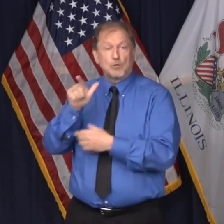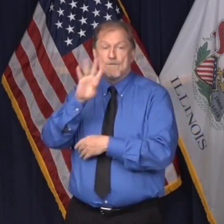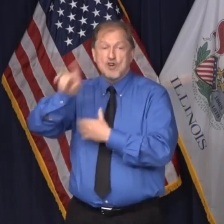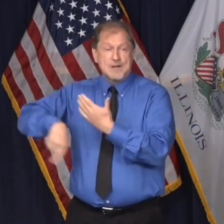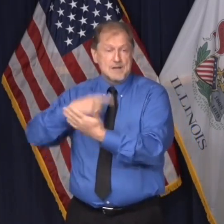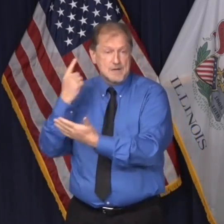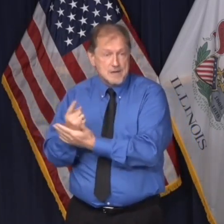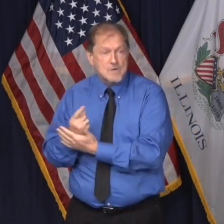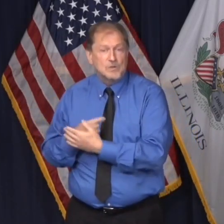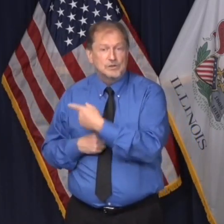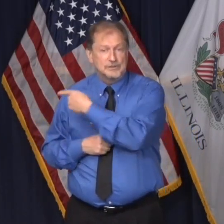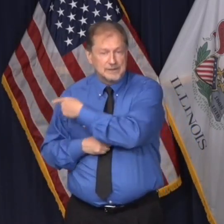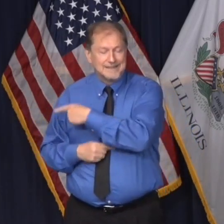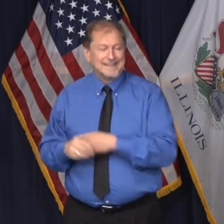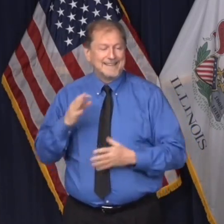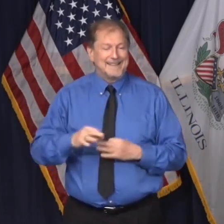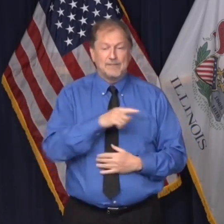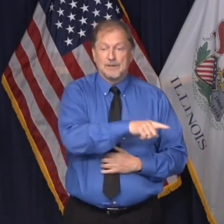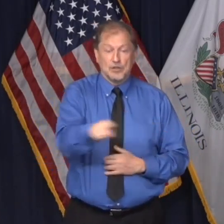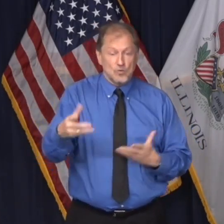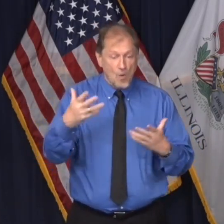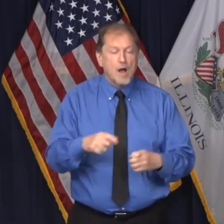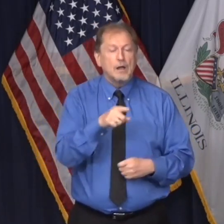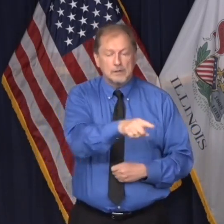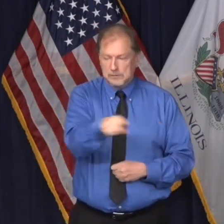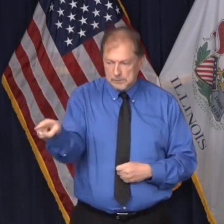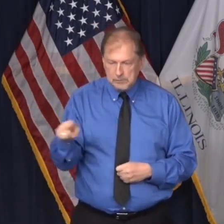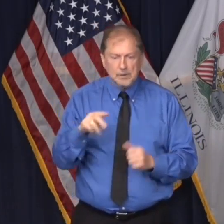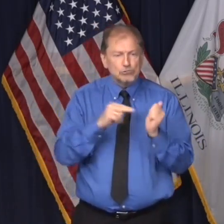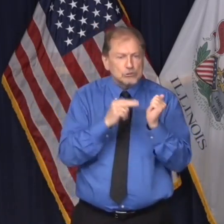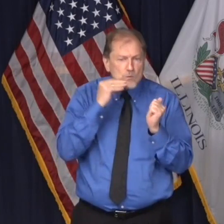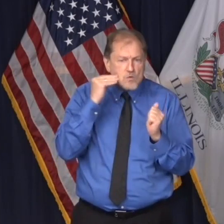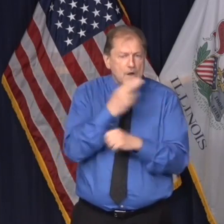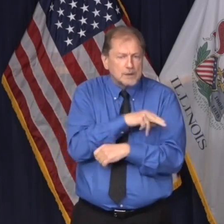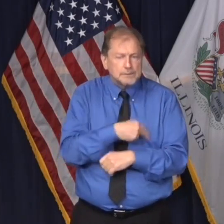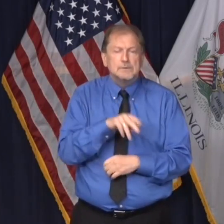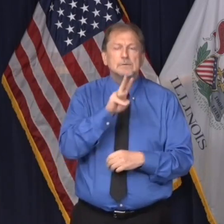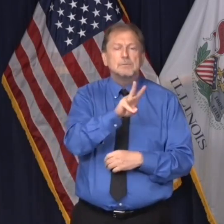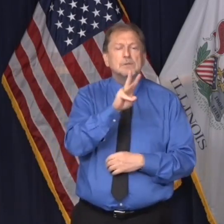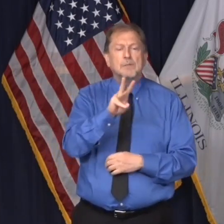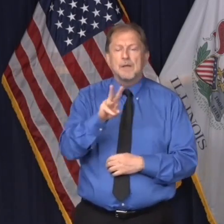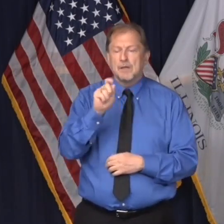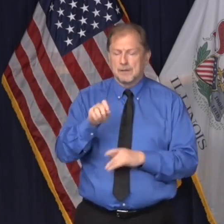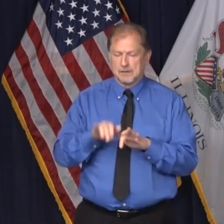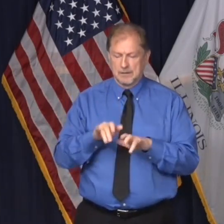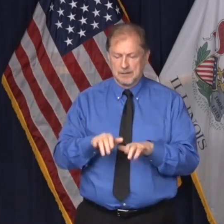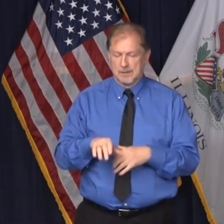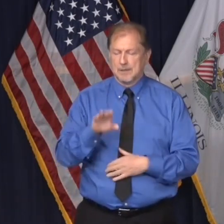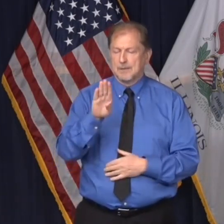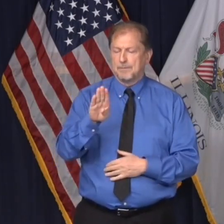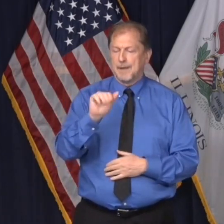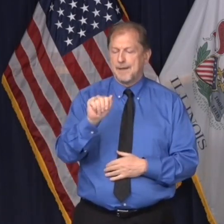FROM ABROAD. IEMA IS READY TO ASSIST WITH SIGN-UP FOR YOUR FACILITY AND AVAILABLE 24/7.